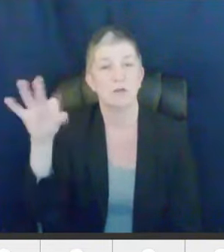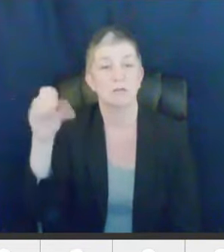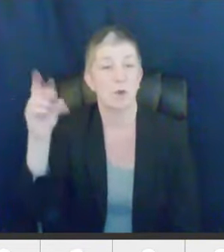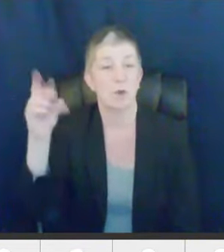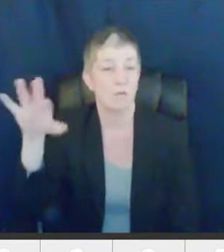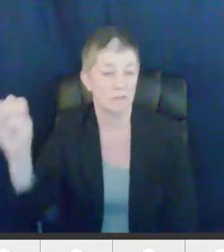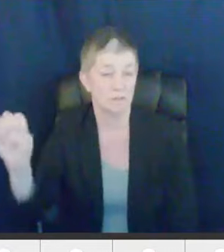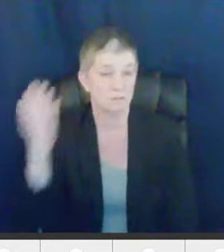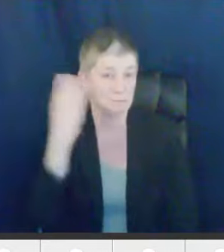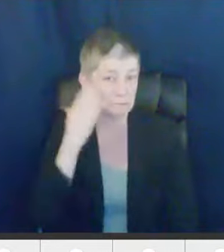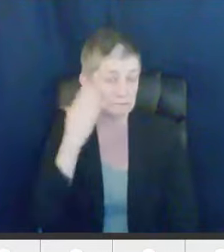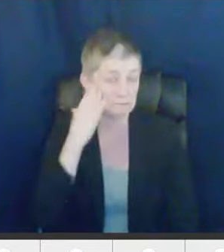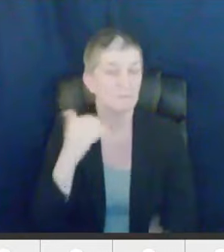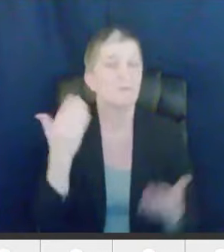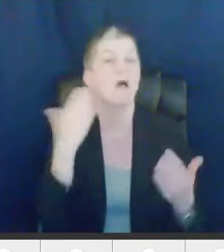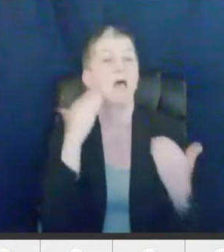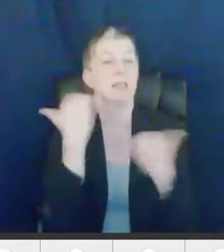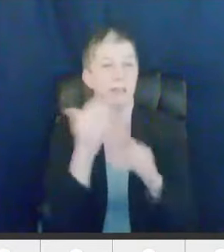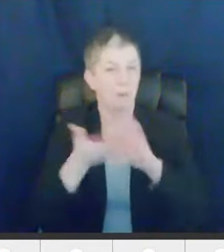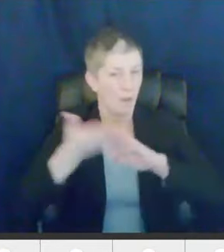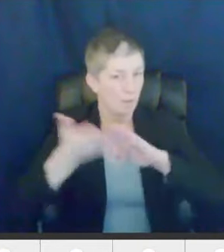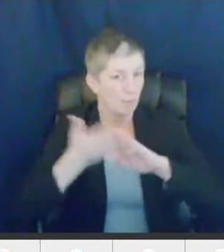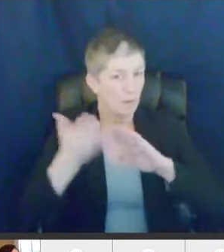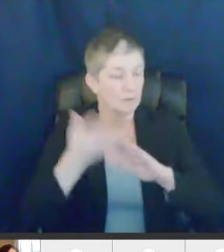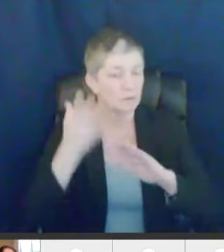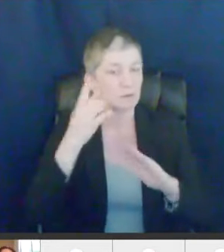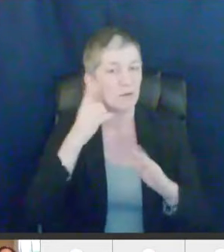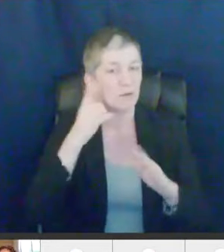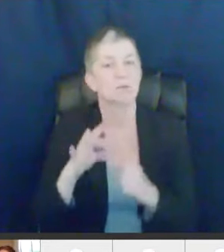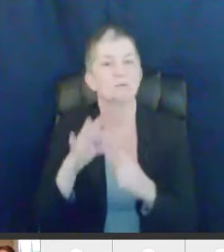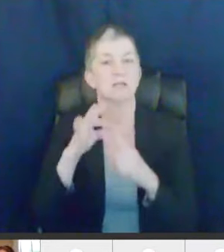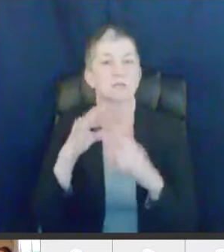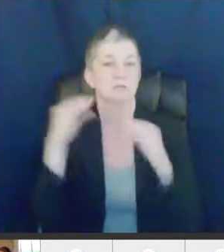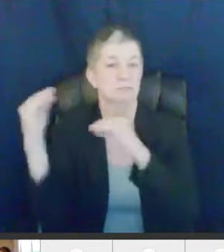be limited operations or special instructions due to the covid nineteen